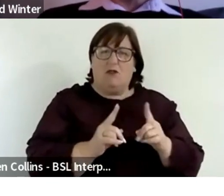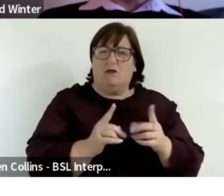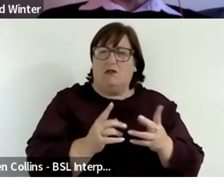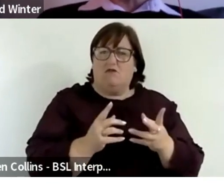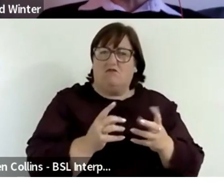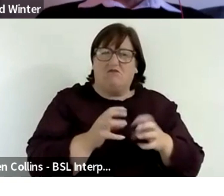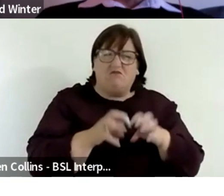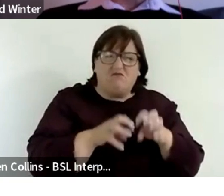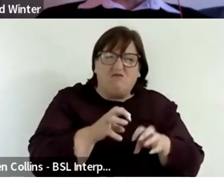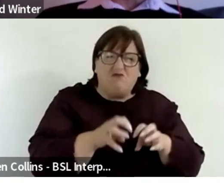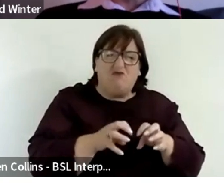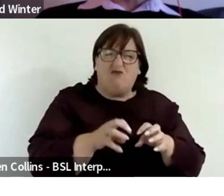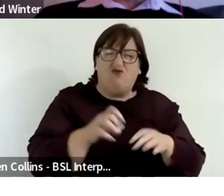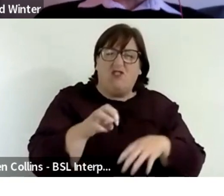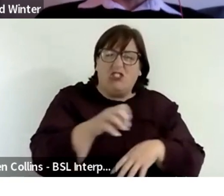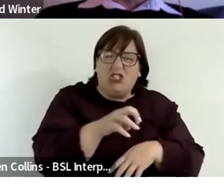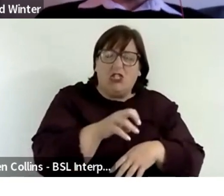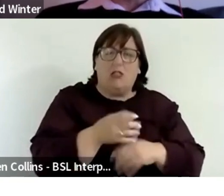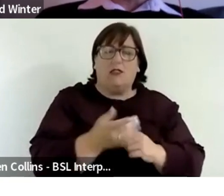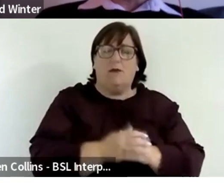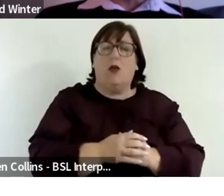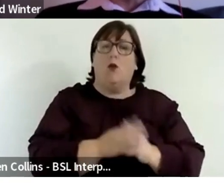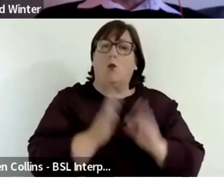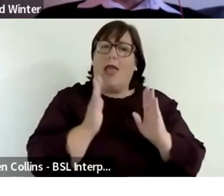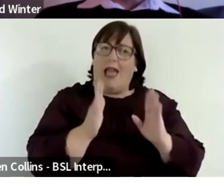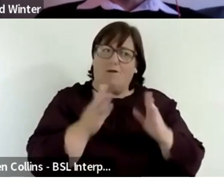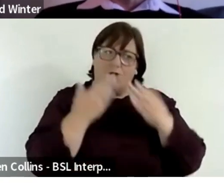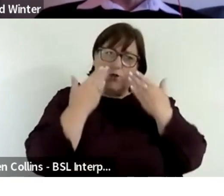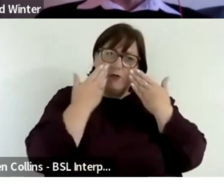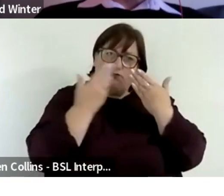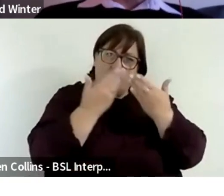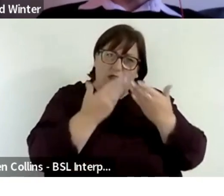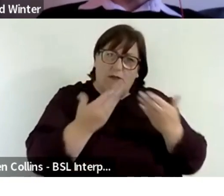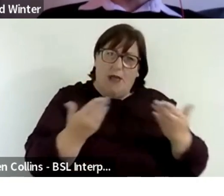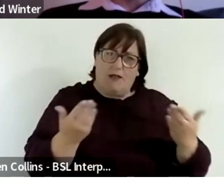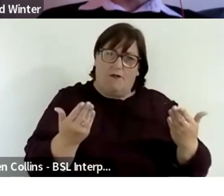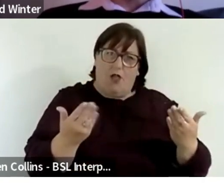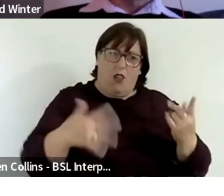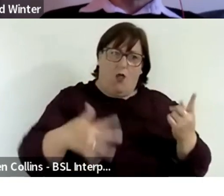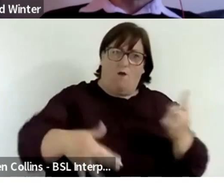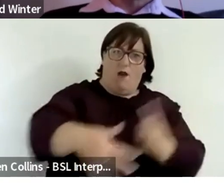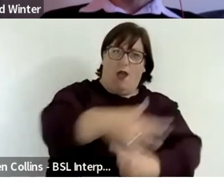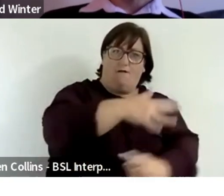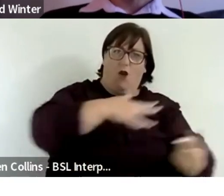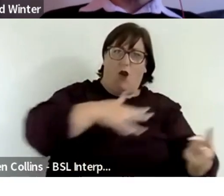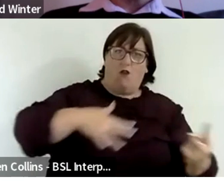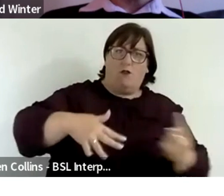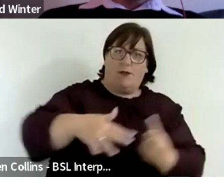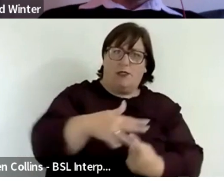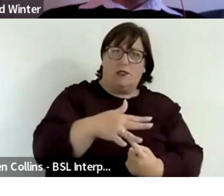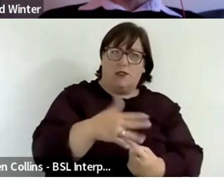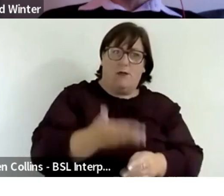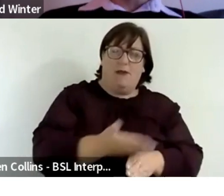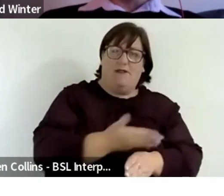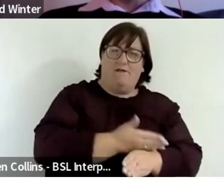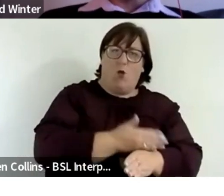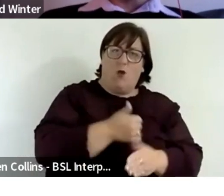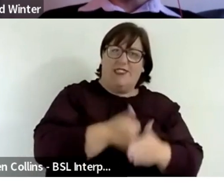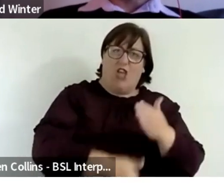interests you have to make sure they are respectfully excavated before any construction work. There are some more high-tech roles.